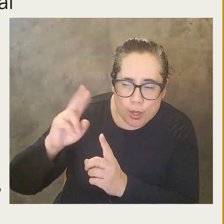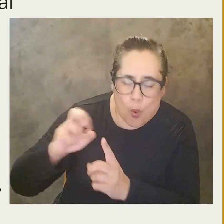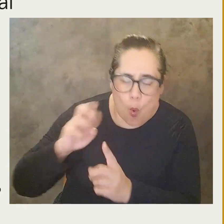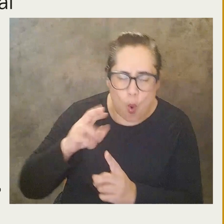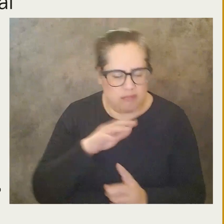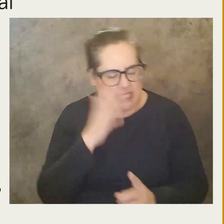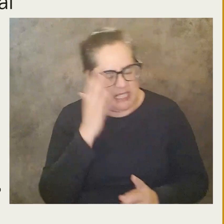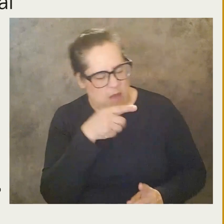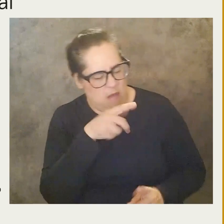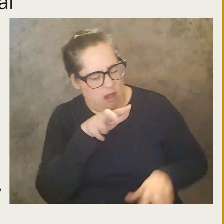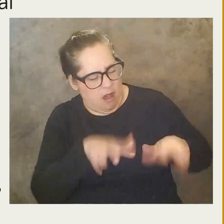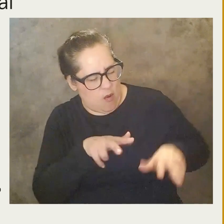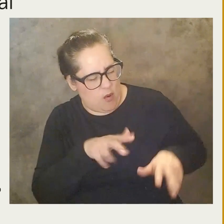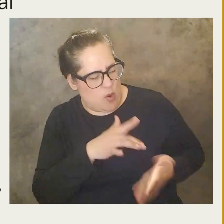rude, or insensitive.